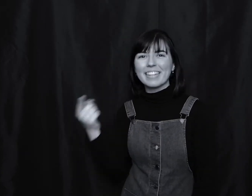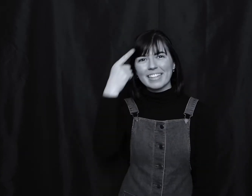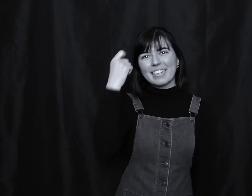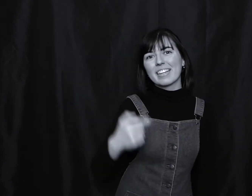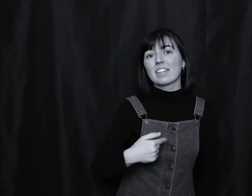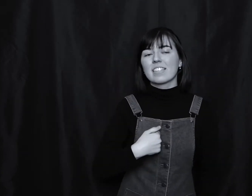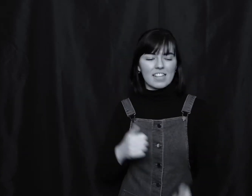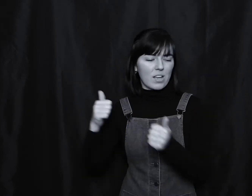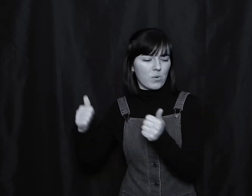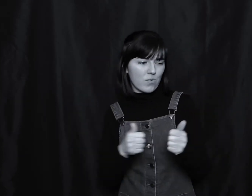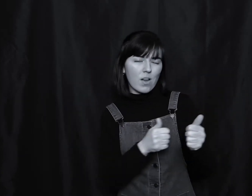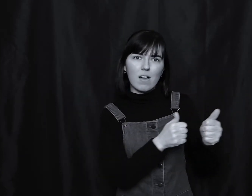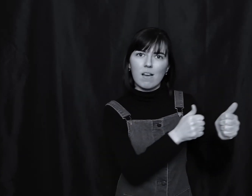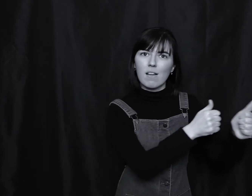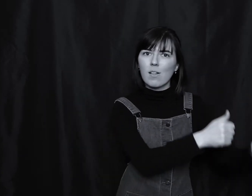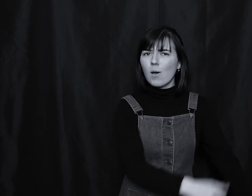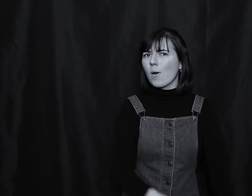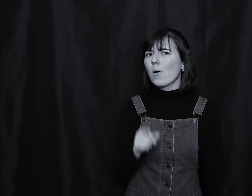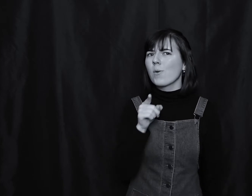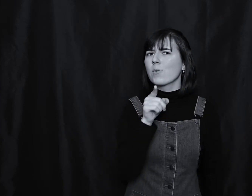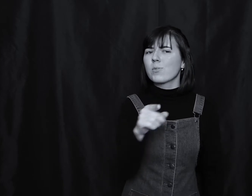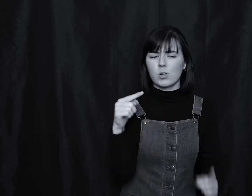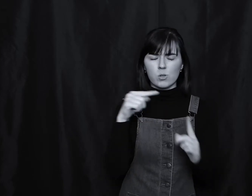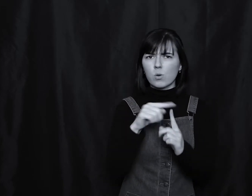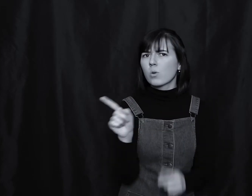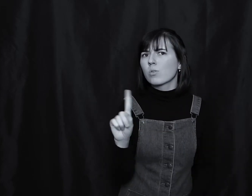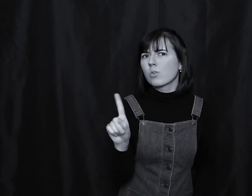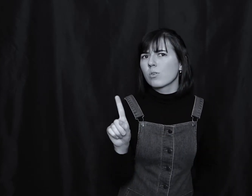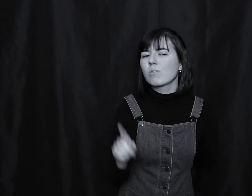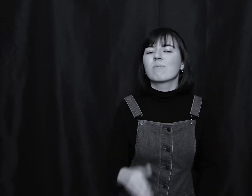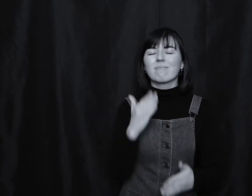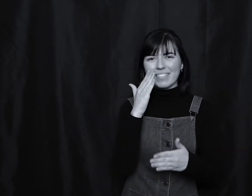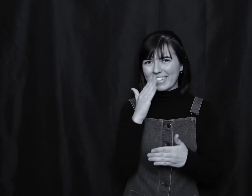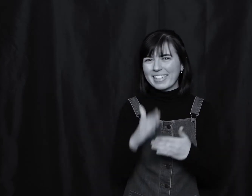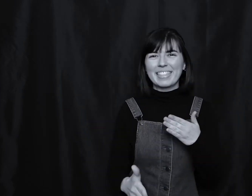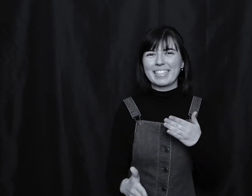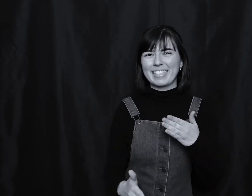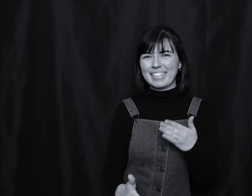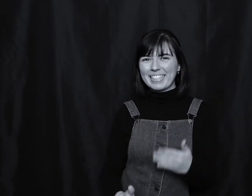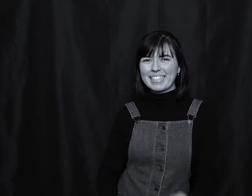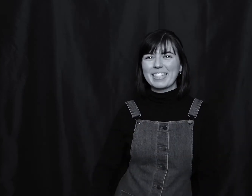Because I follow to where? End